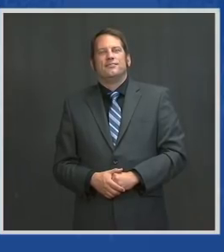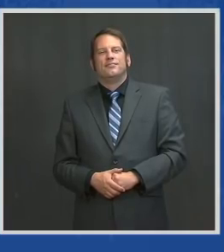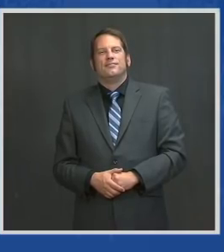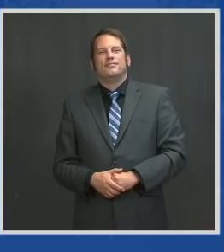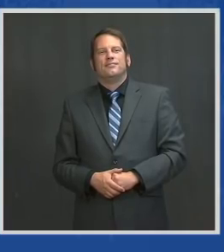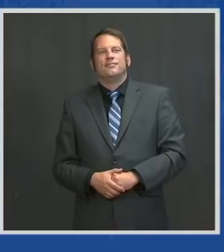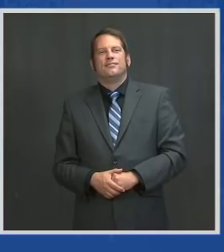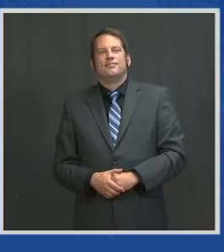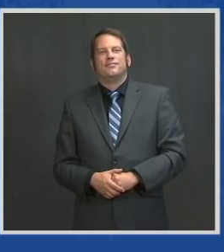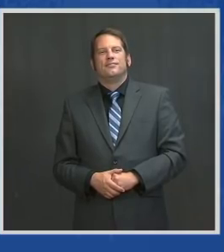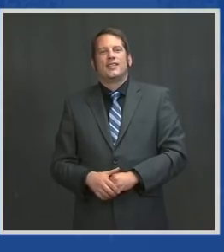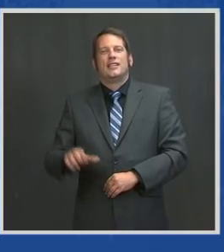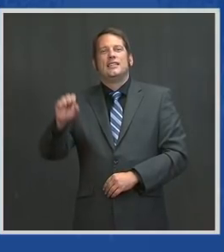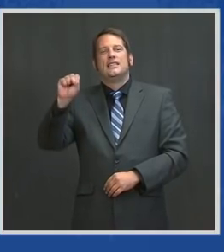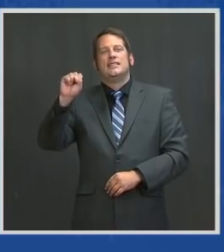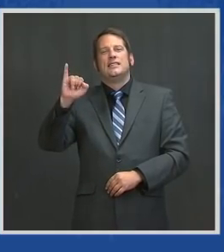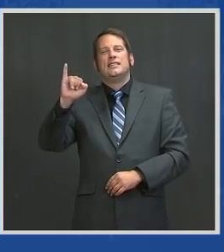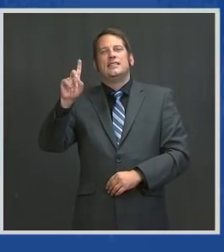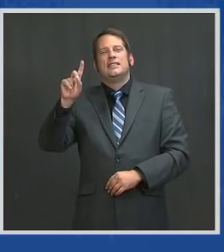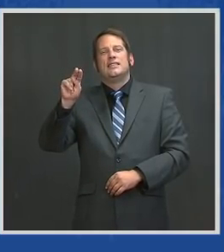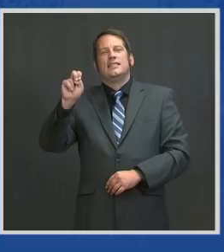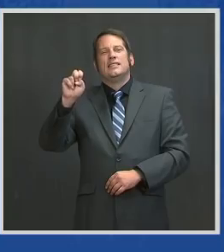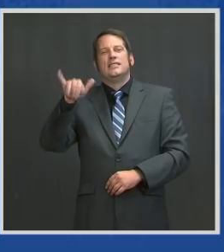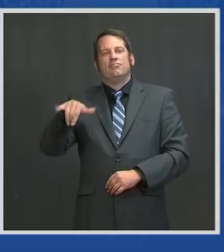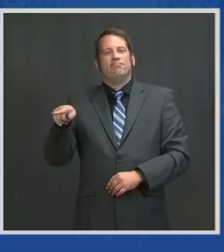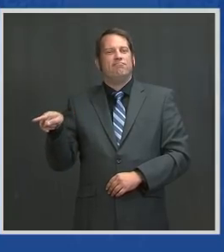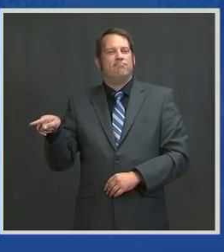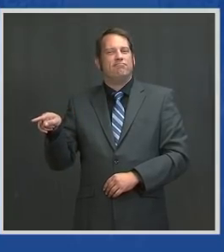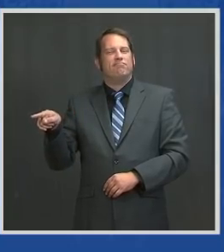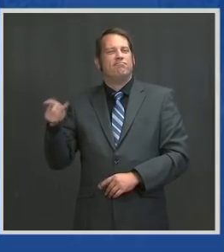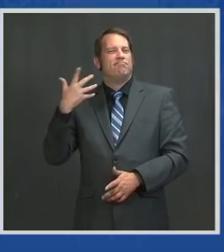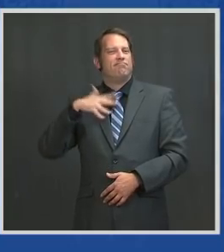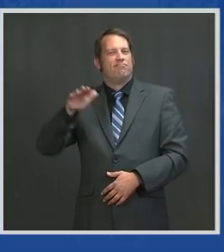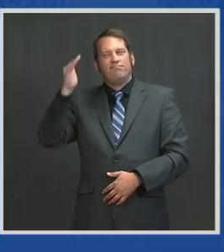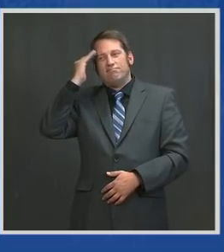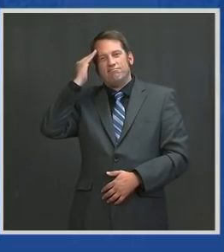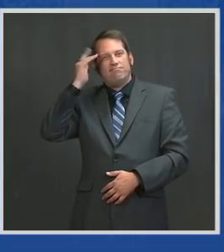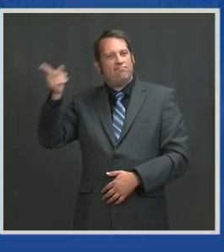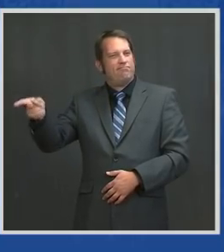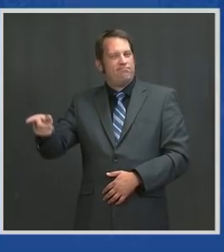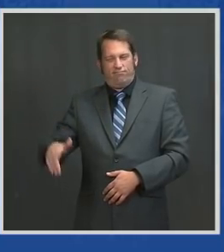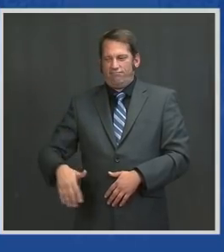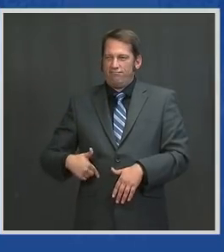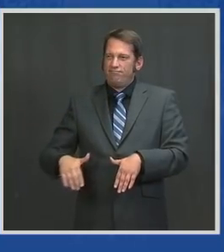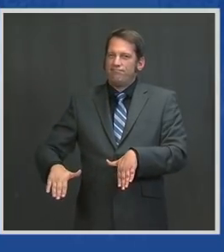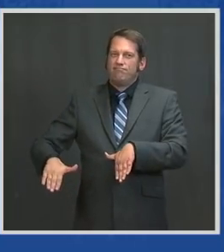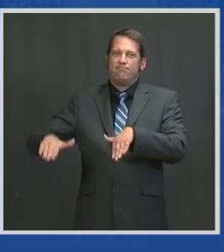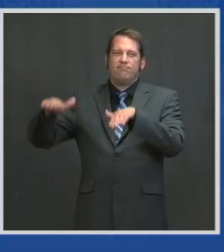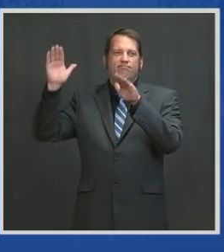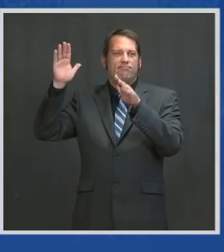Sydney, I know growing up as the child of two service members,